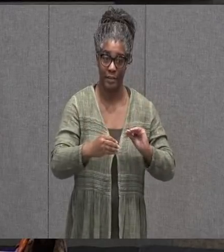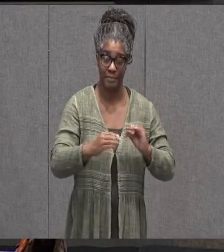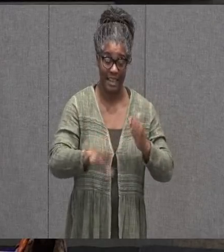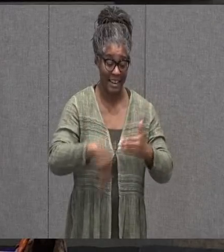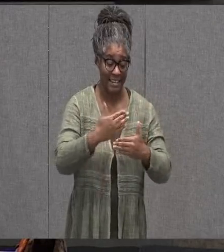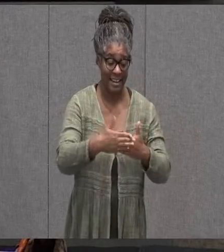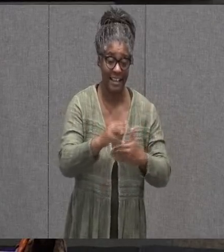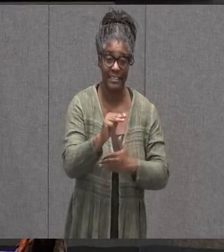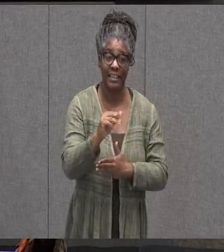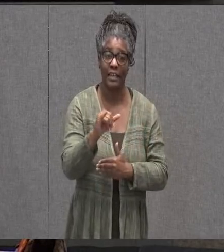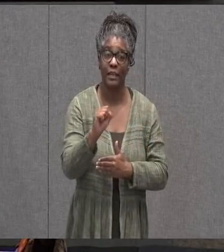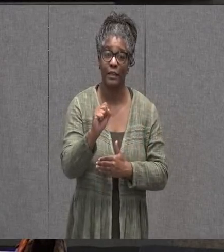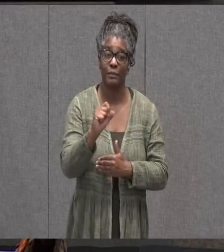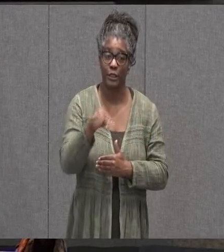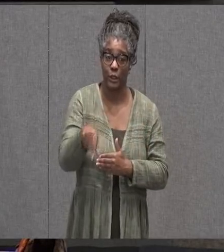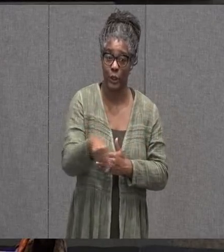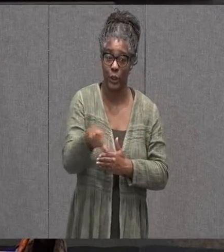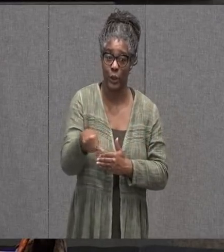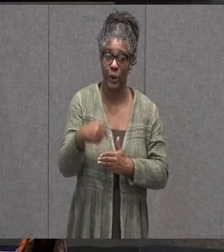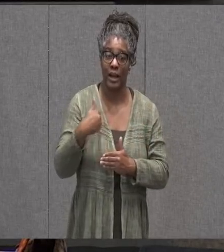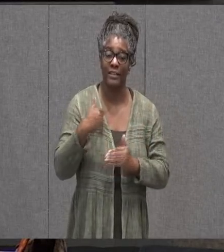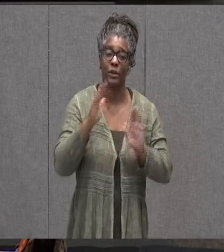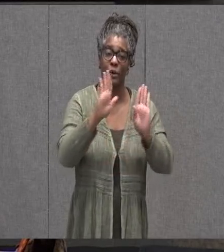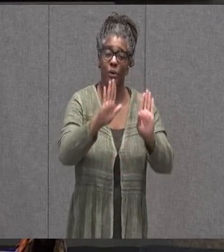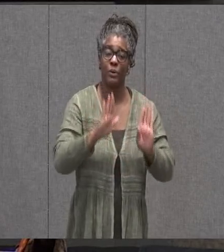to connect to our story for today. Stay tuned!